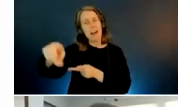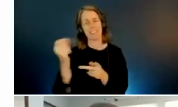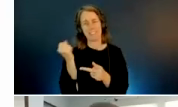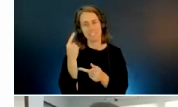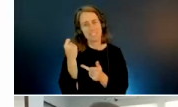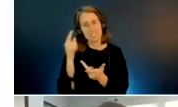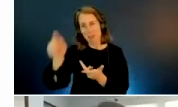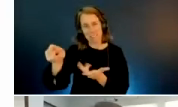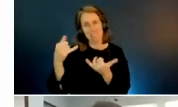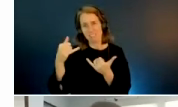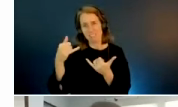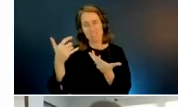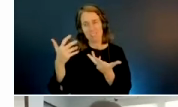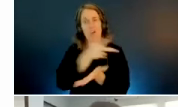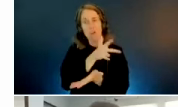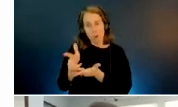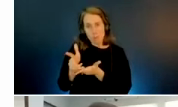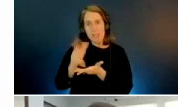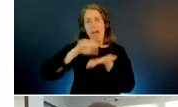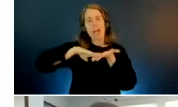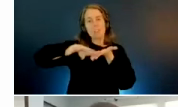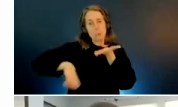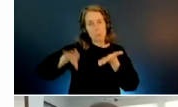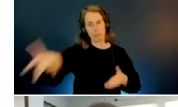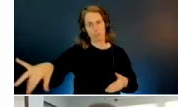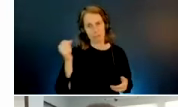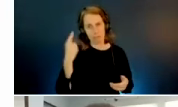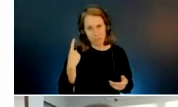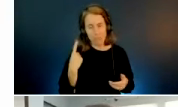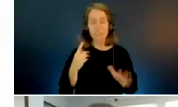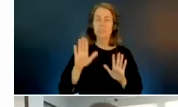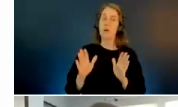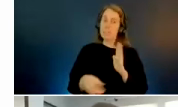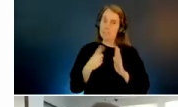voted to have voted inside at their precinct but were unable to access the precinct physically